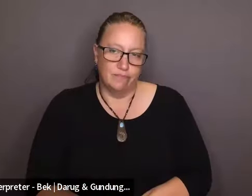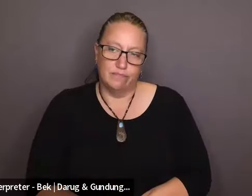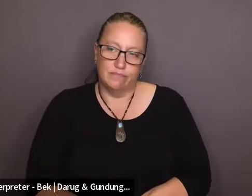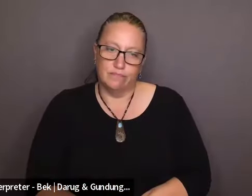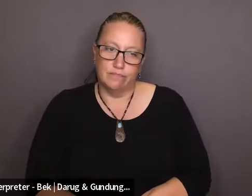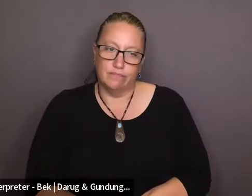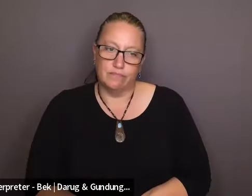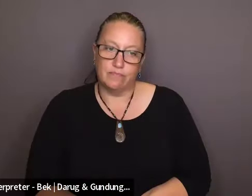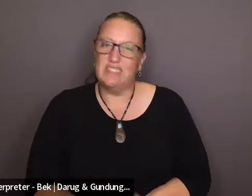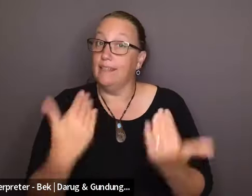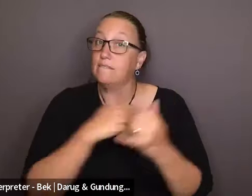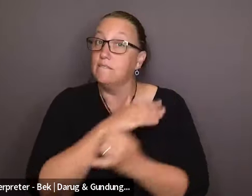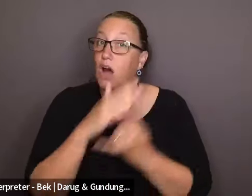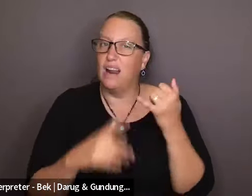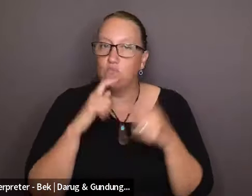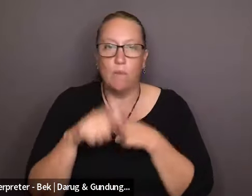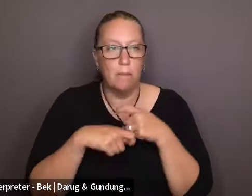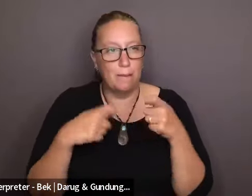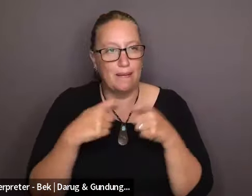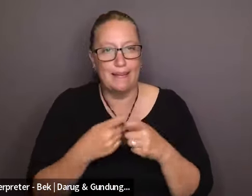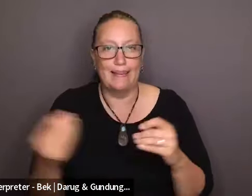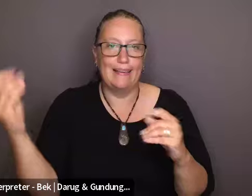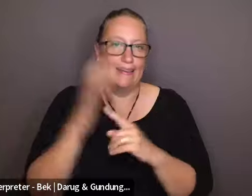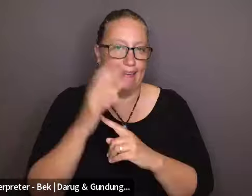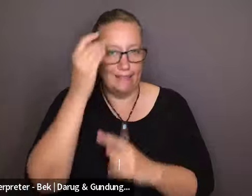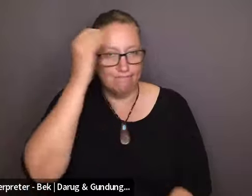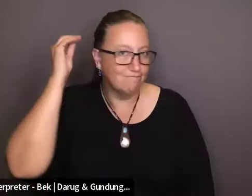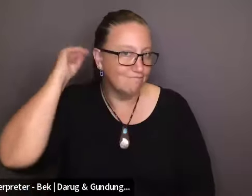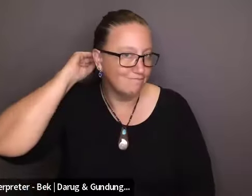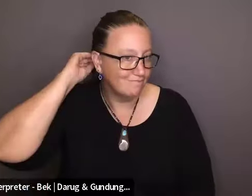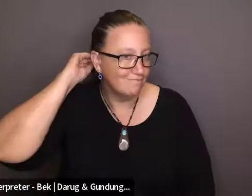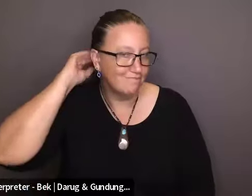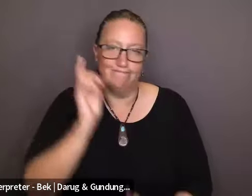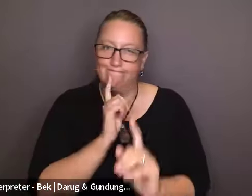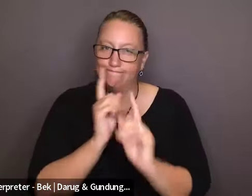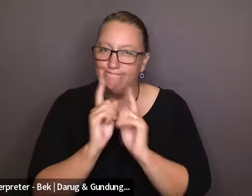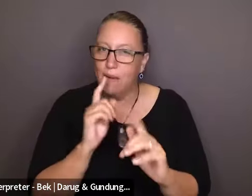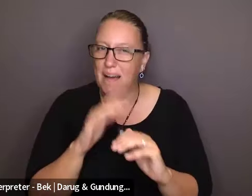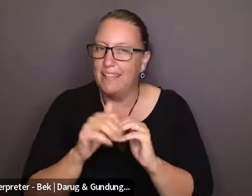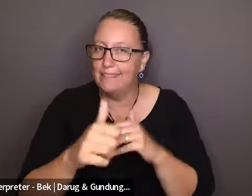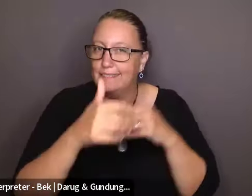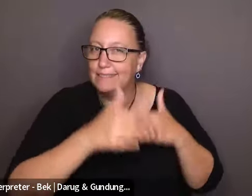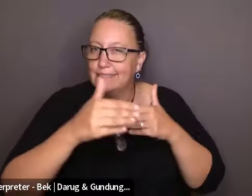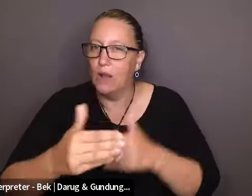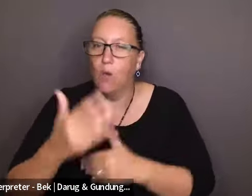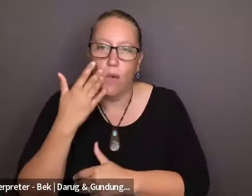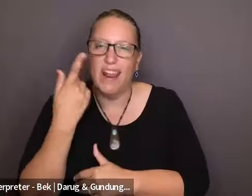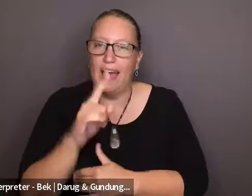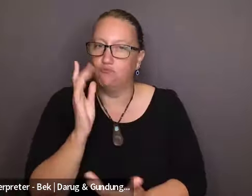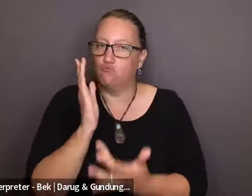weeks and the team will put the links to registering for the Q&A sessions. We'll wrap up with some key take-